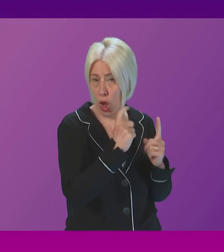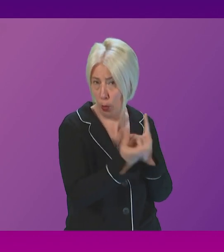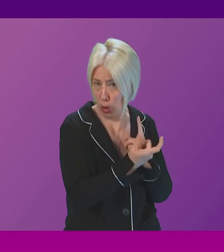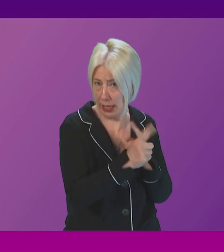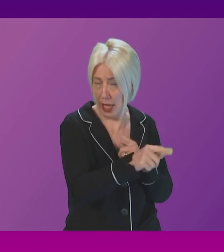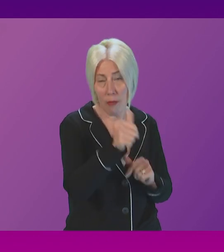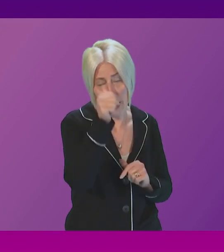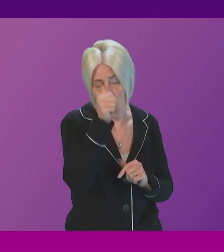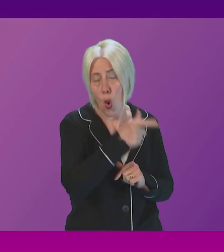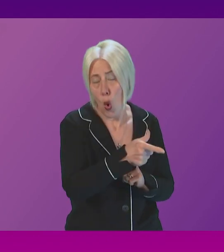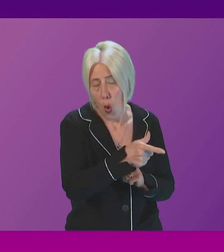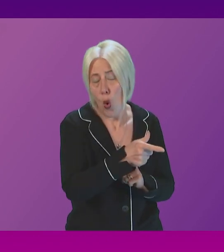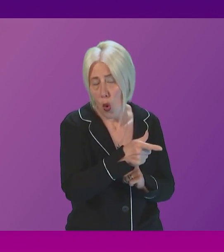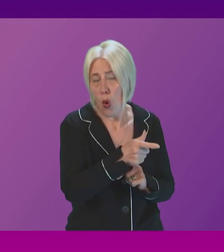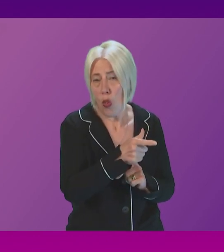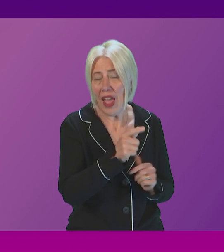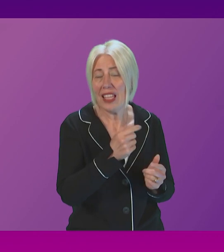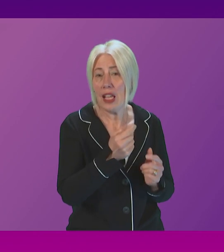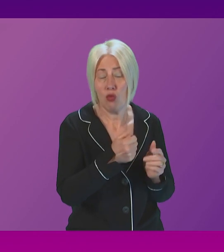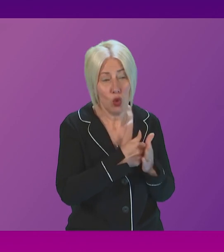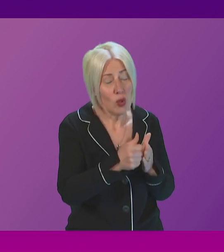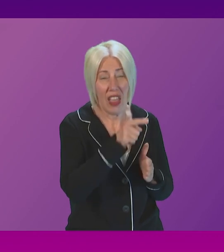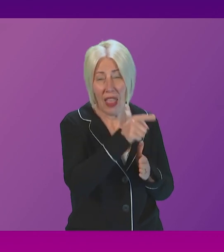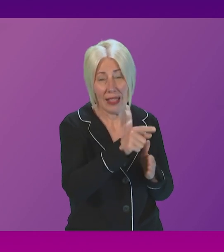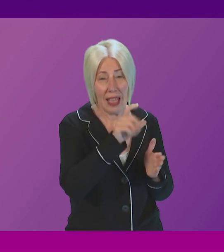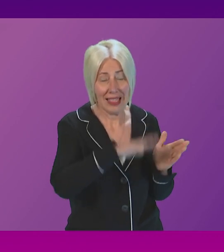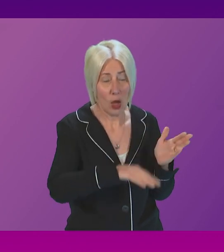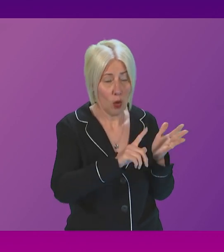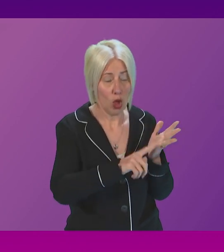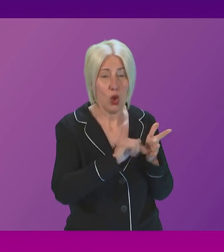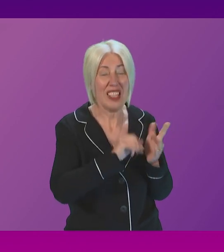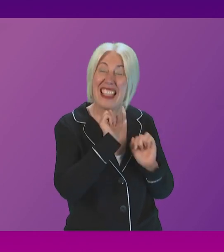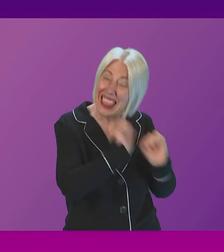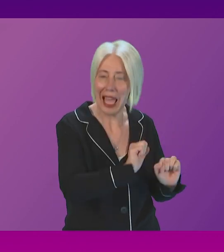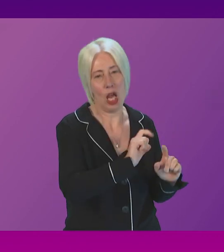has recognised that, often, it is the community of South Uist that is affected. CalMac has promised